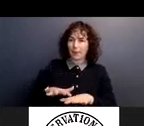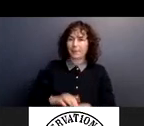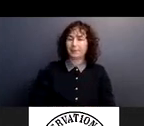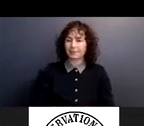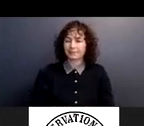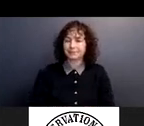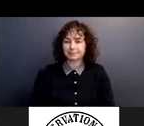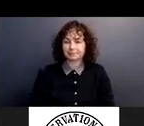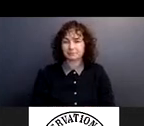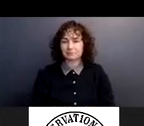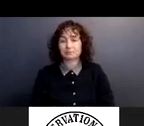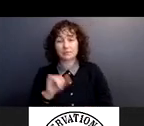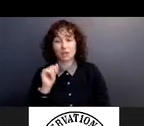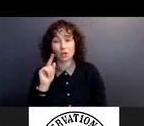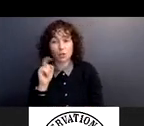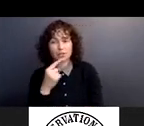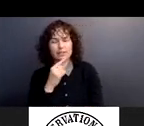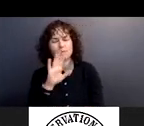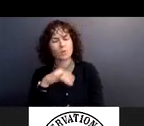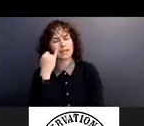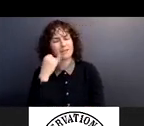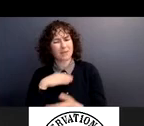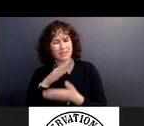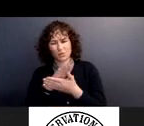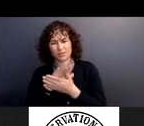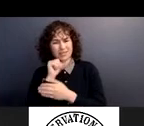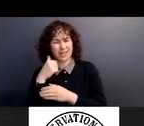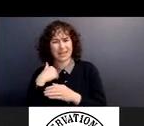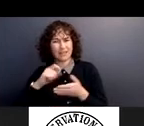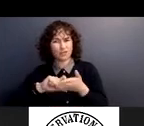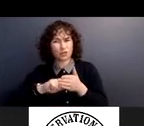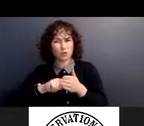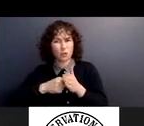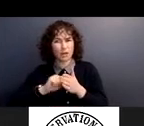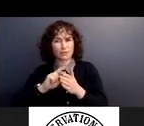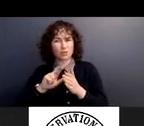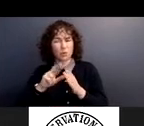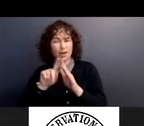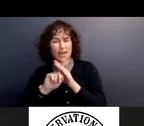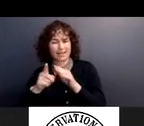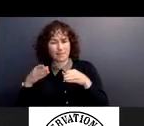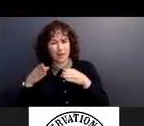Okay. So we have a question that says what if my school does not have doorknobs or entry exits pathways that are accessible